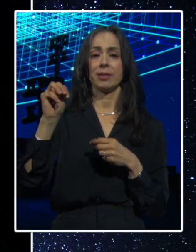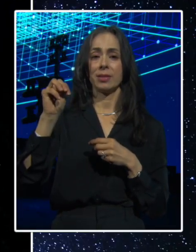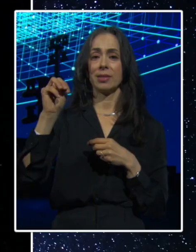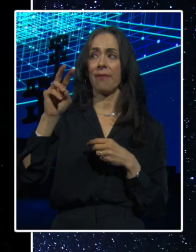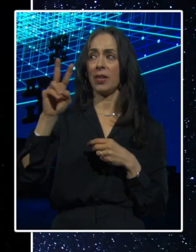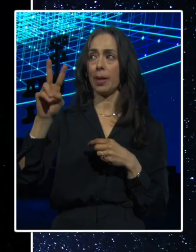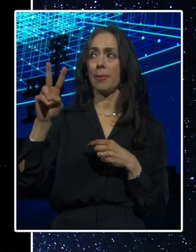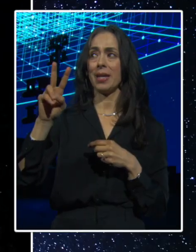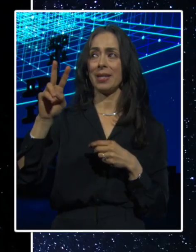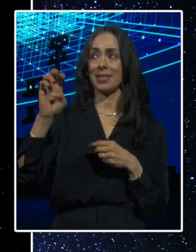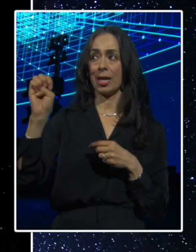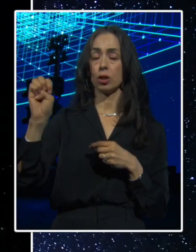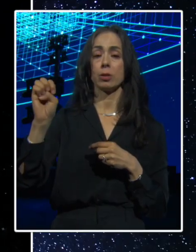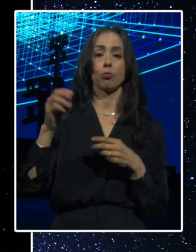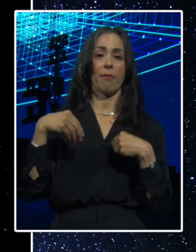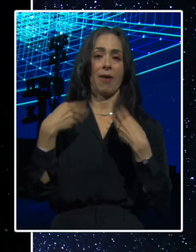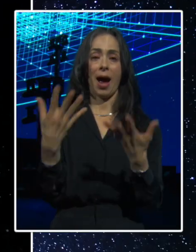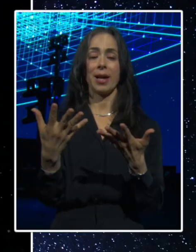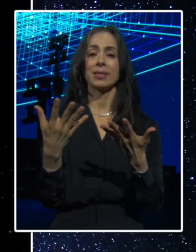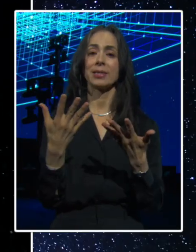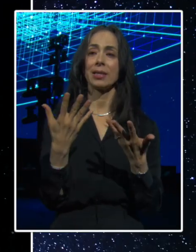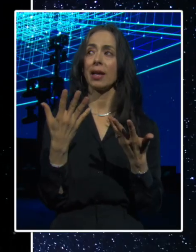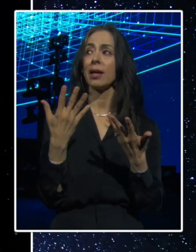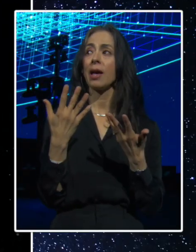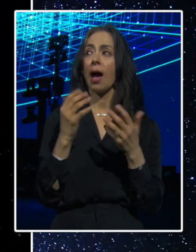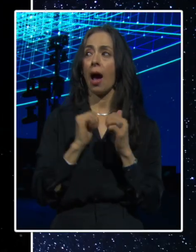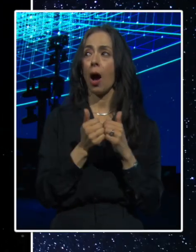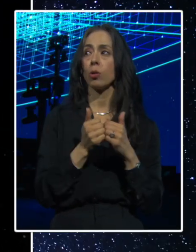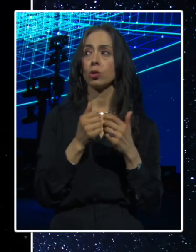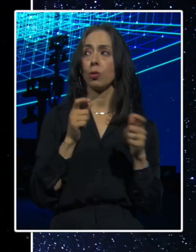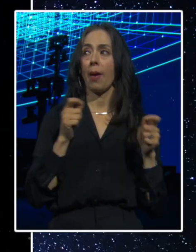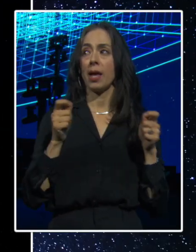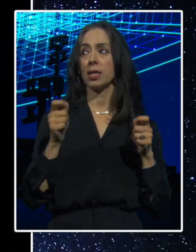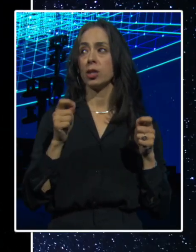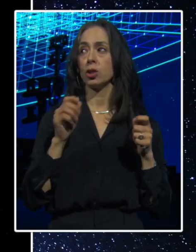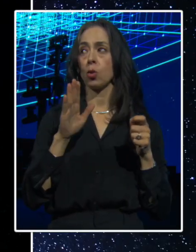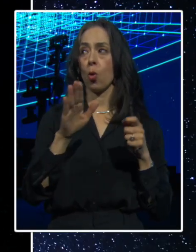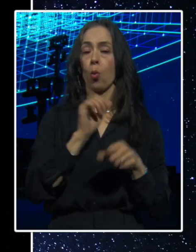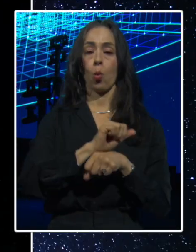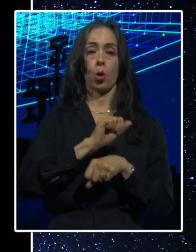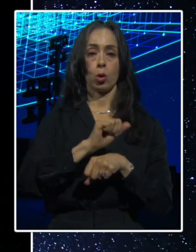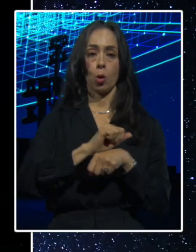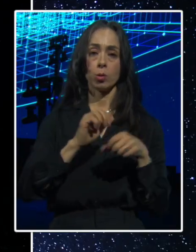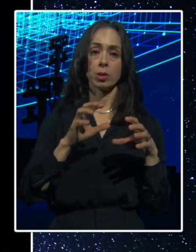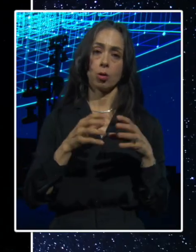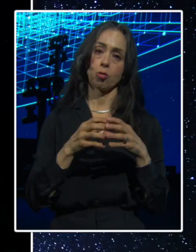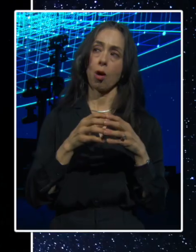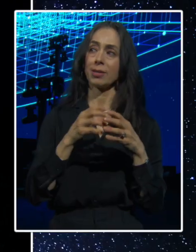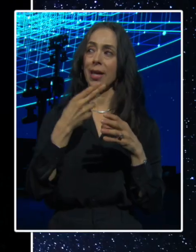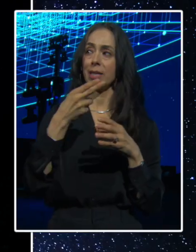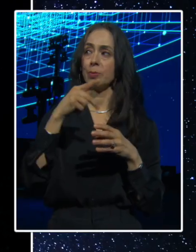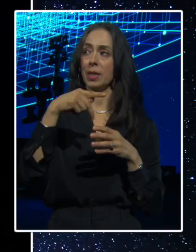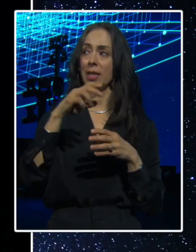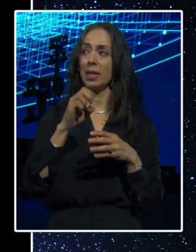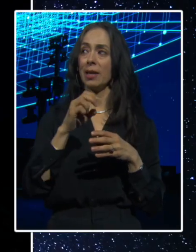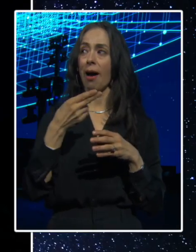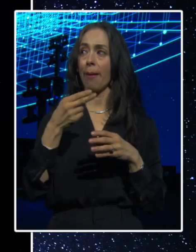which provides a simple way to manage your virtualized workloads across VMware and HPE Hypervisor